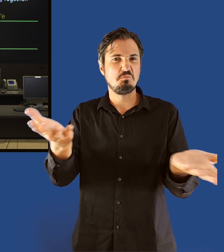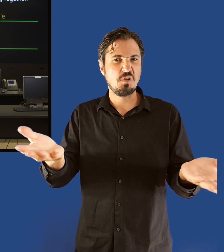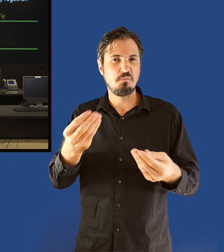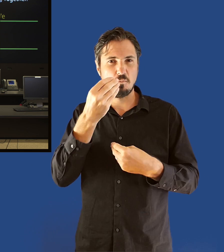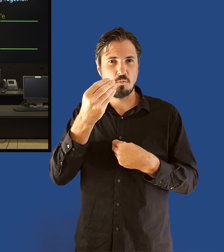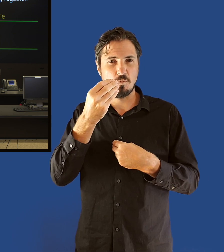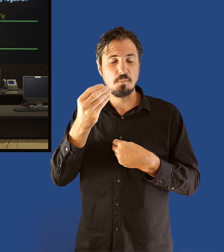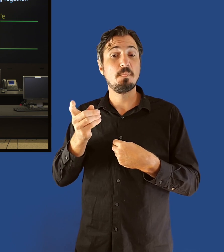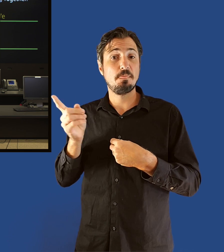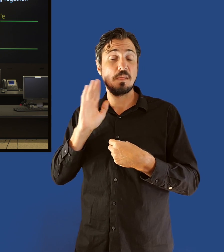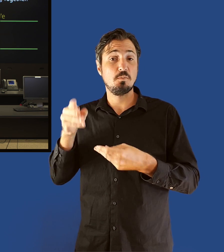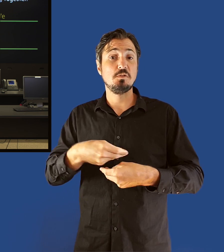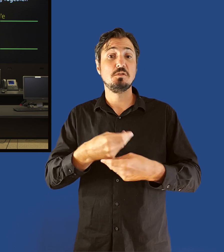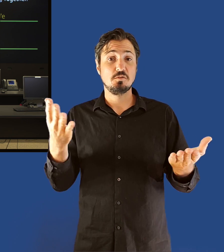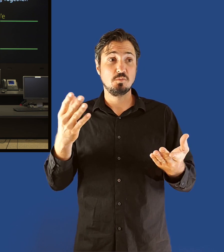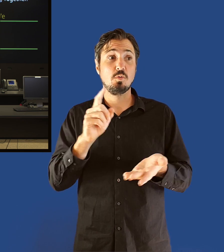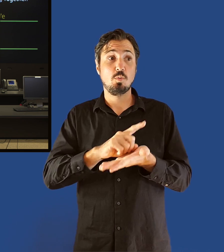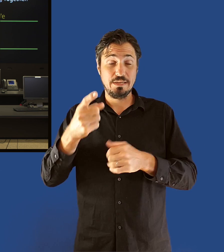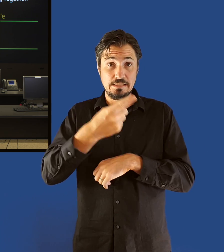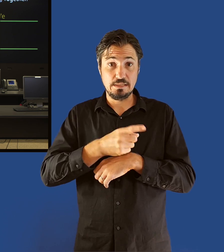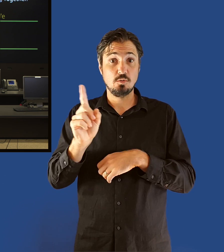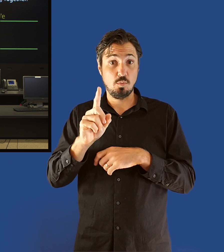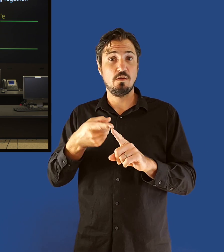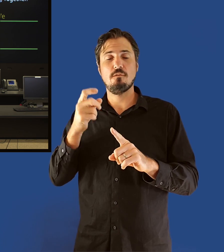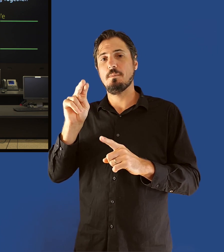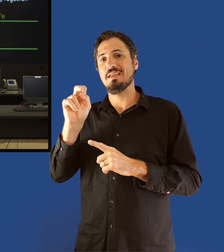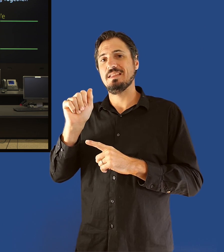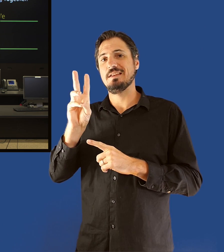They also distribute on weekdays from their Nawiliwili warehouse.